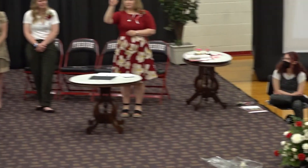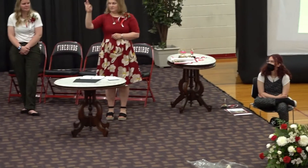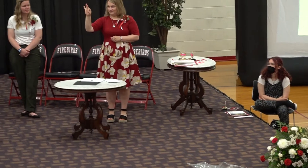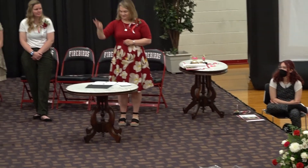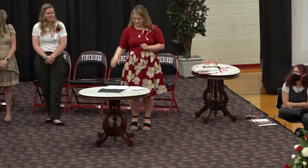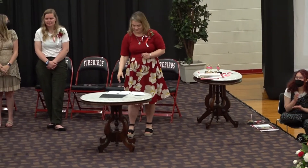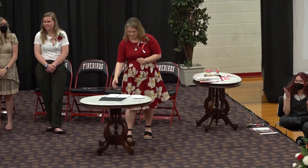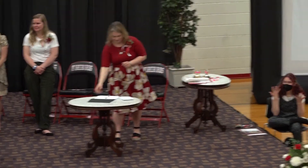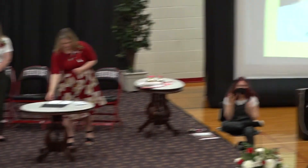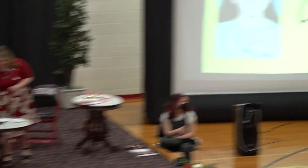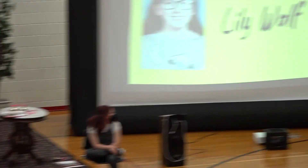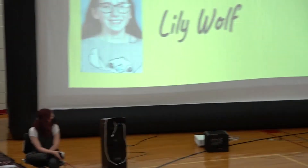And Lily Wolf.